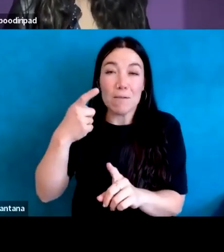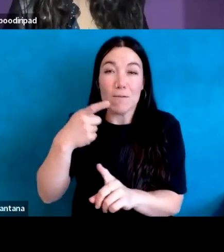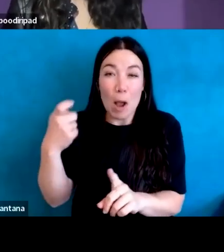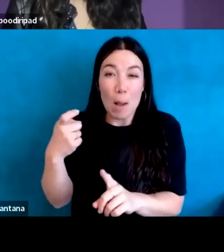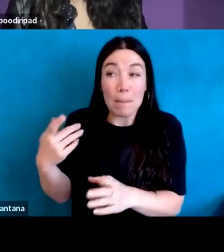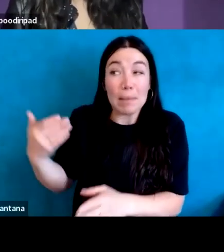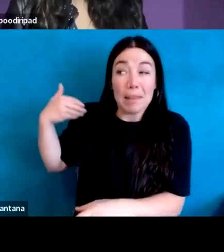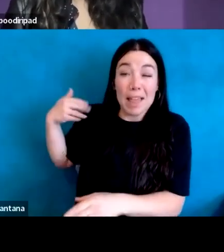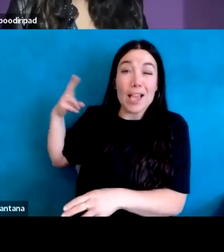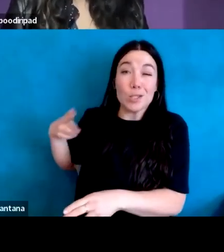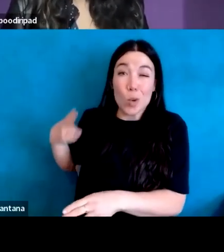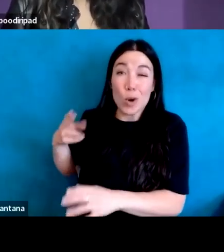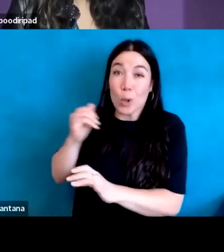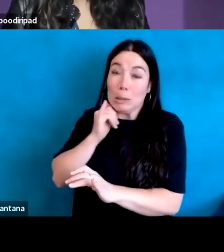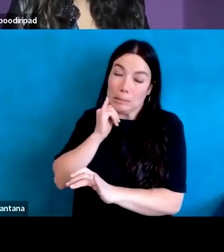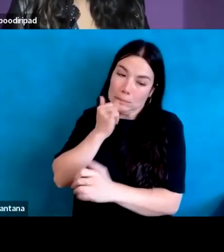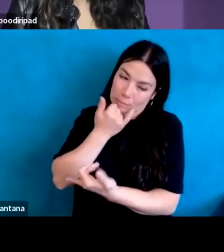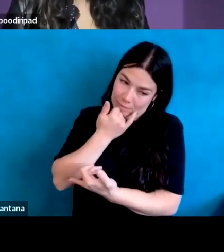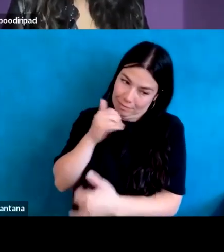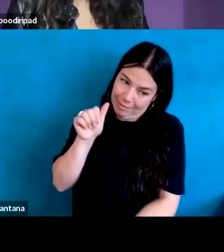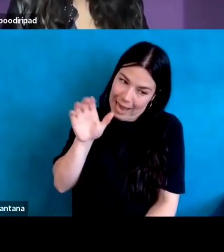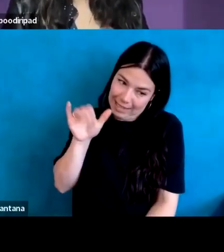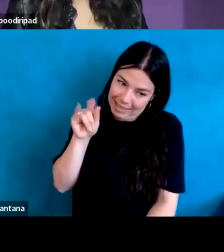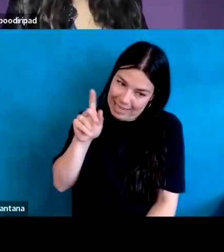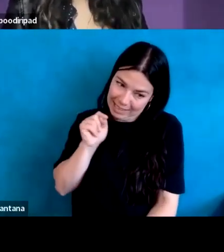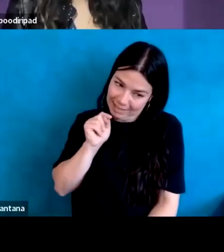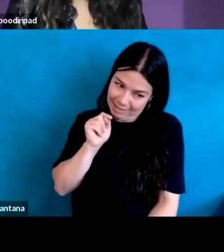which is probably the story of many fields, actually.